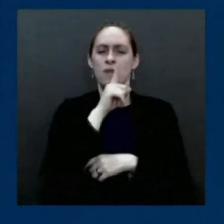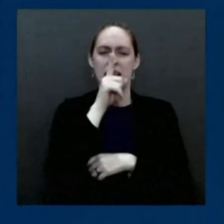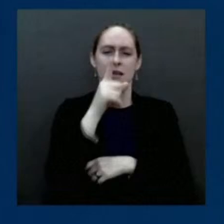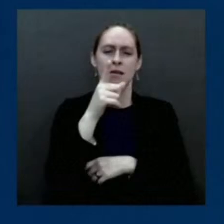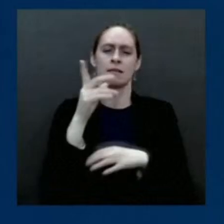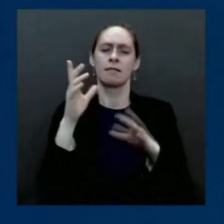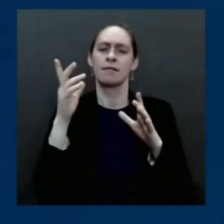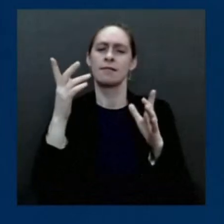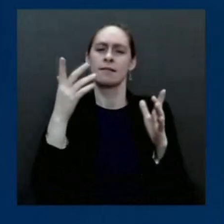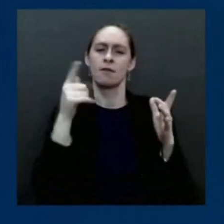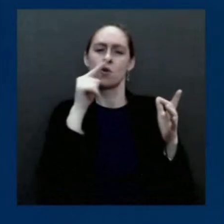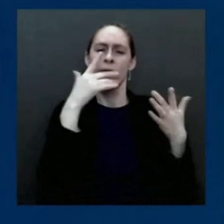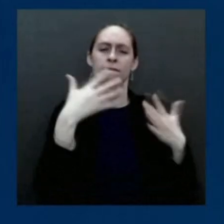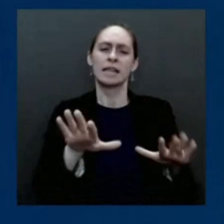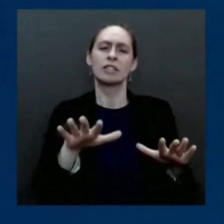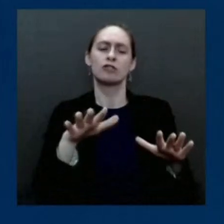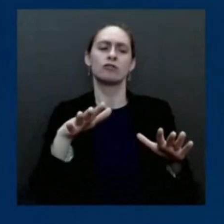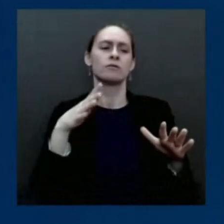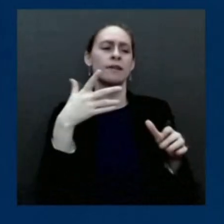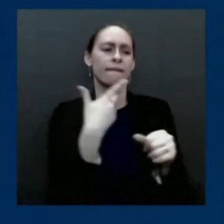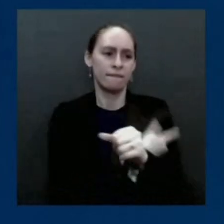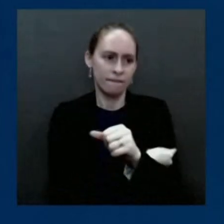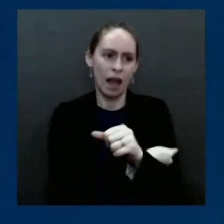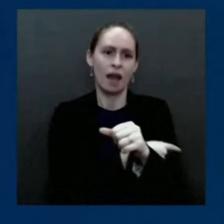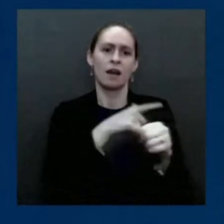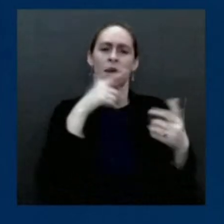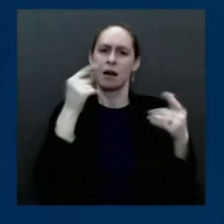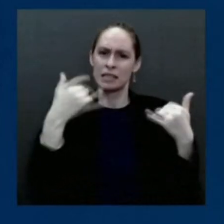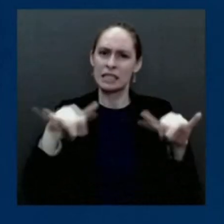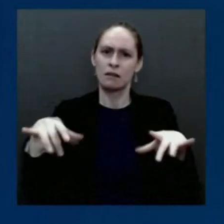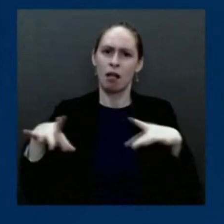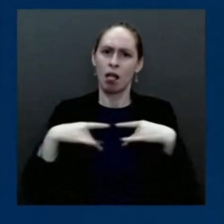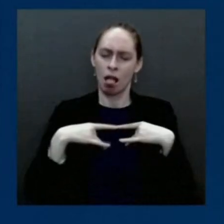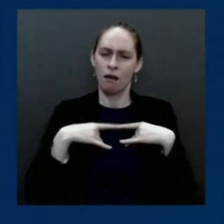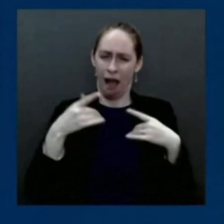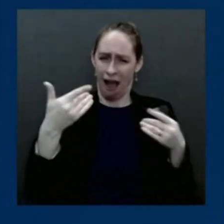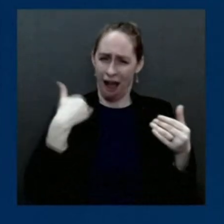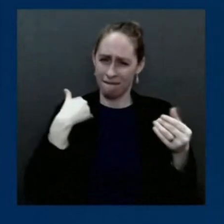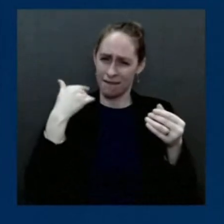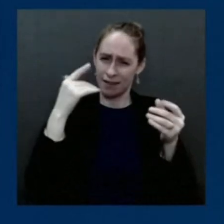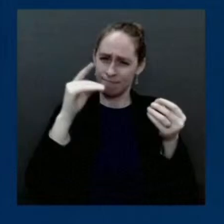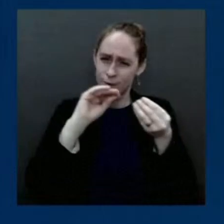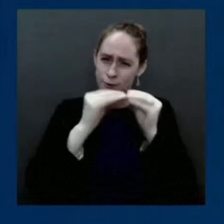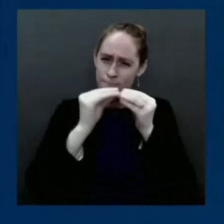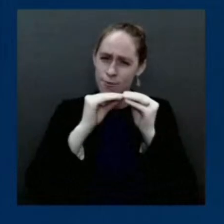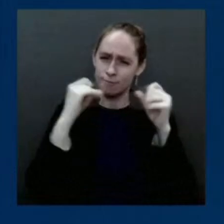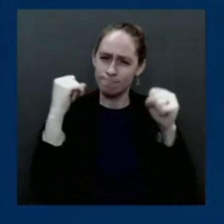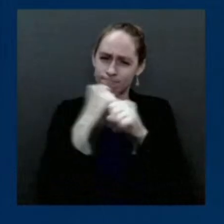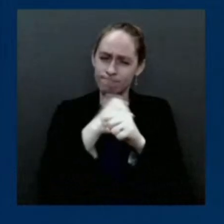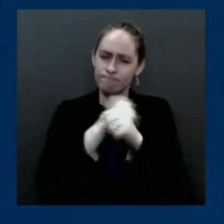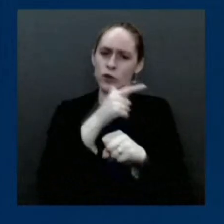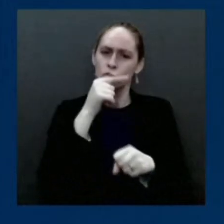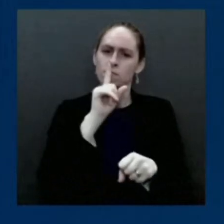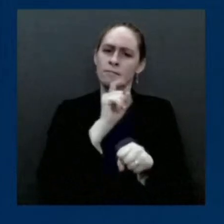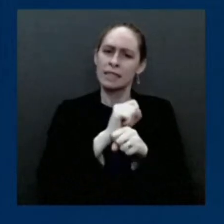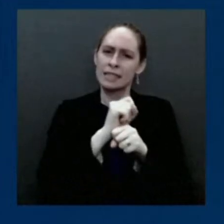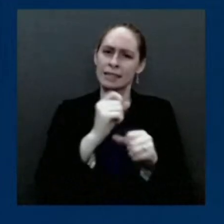BASICALLY SO WHAT PROPORTION OF